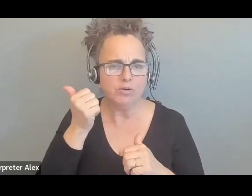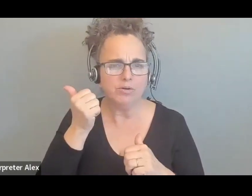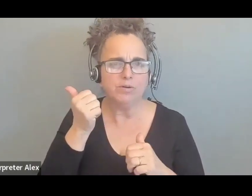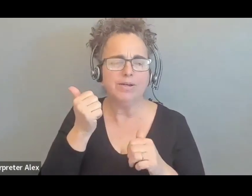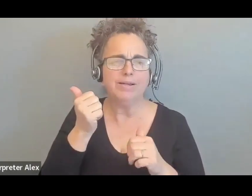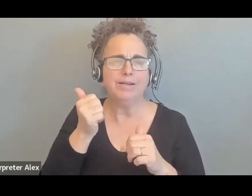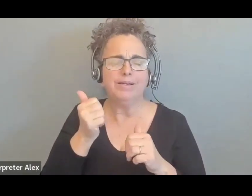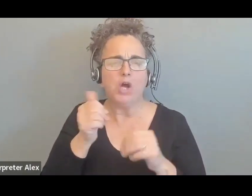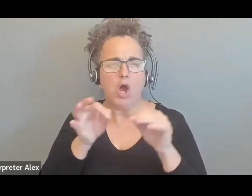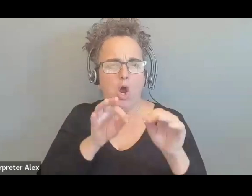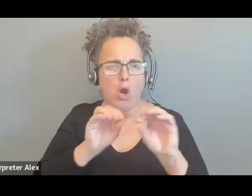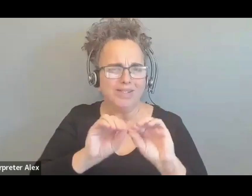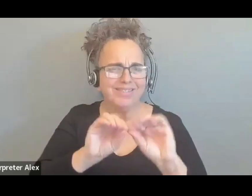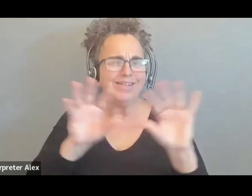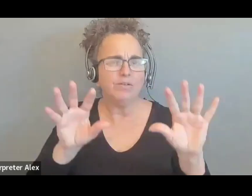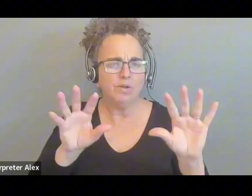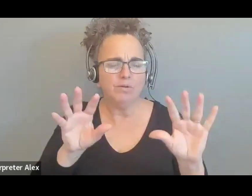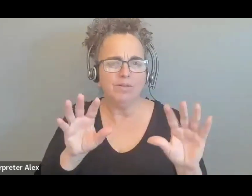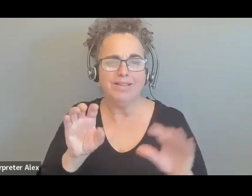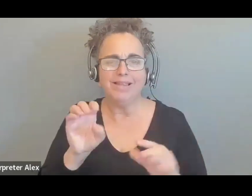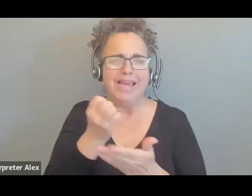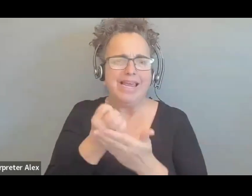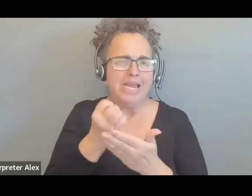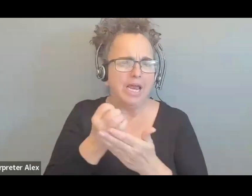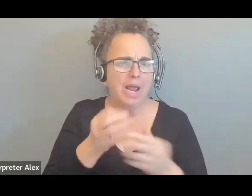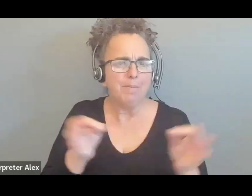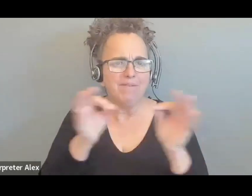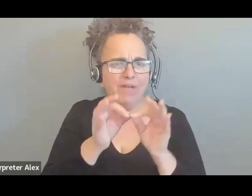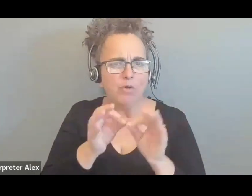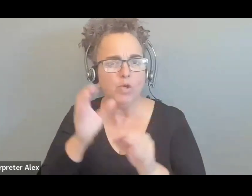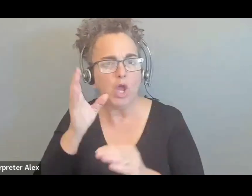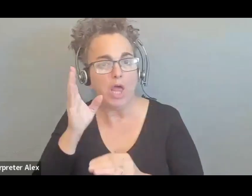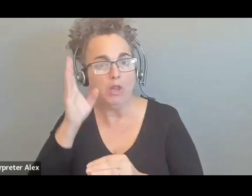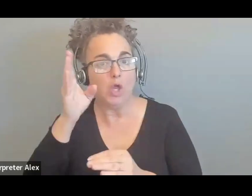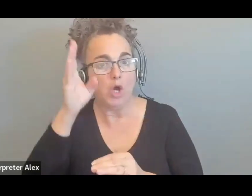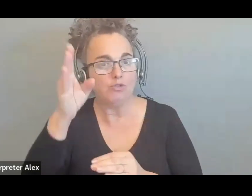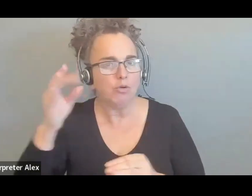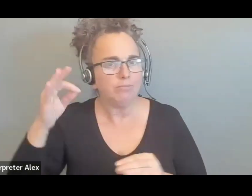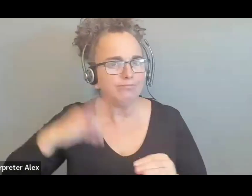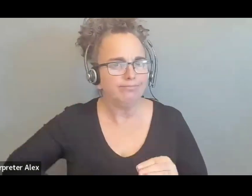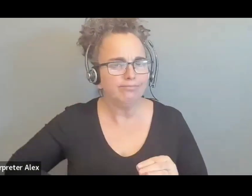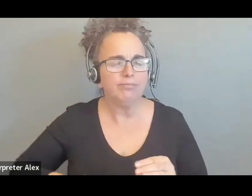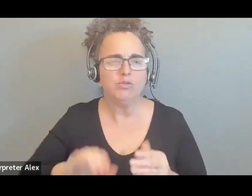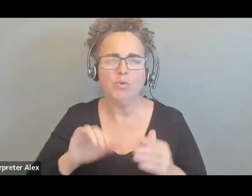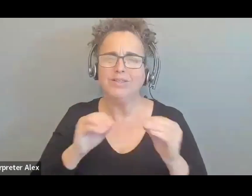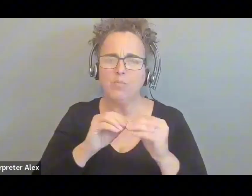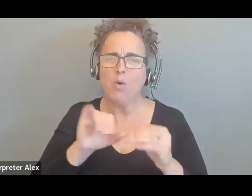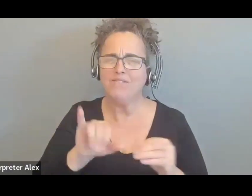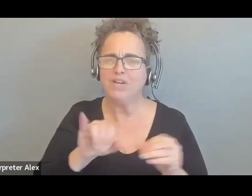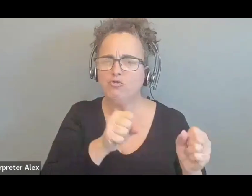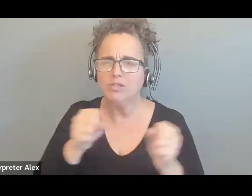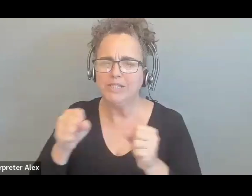and economic value of accessibility so it becomes a strategic advantage rather than a